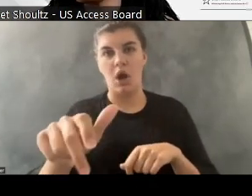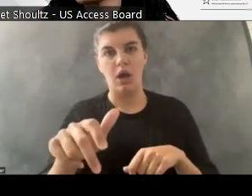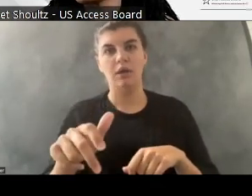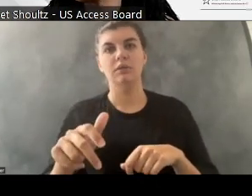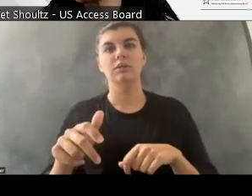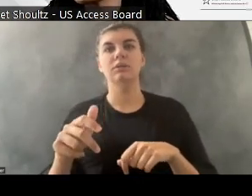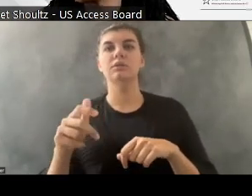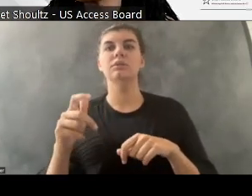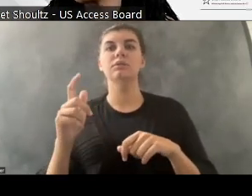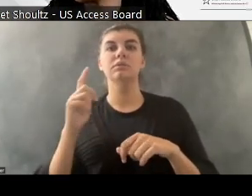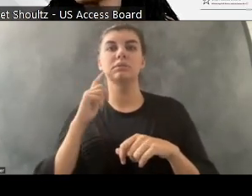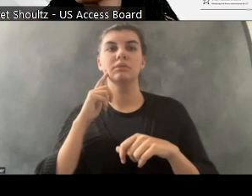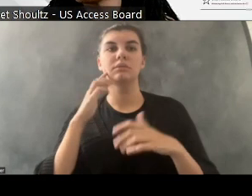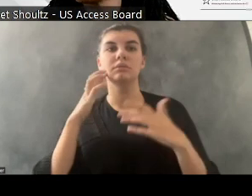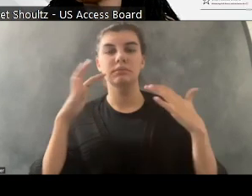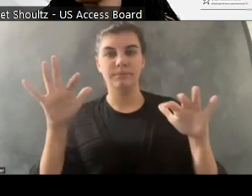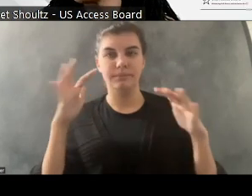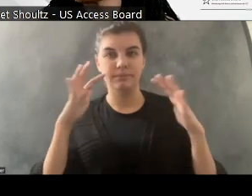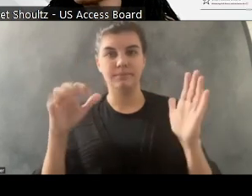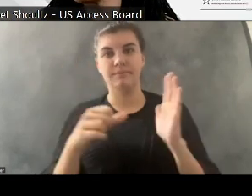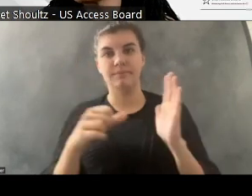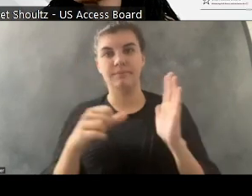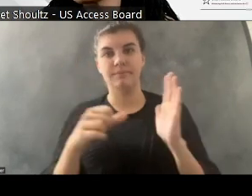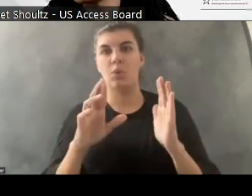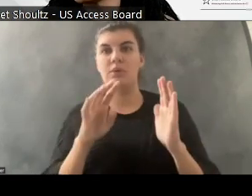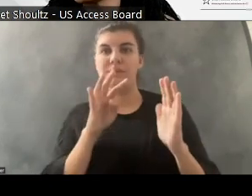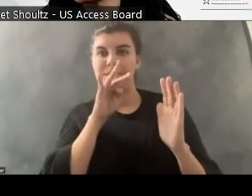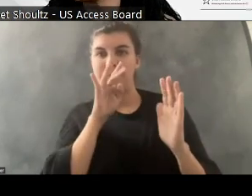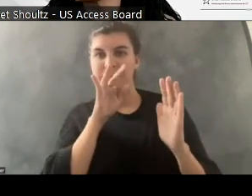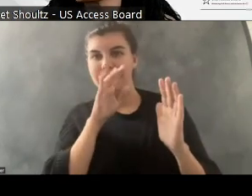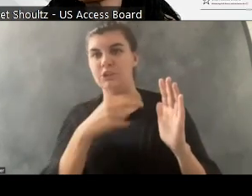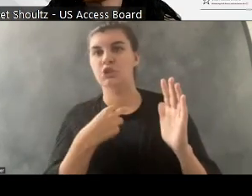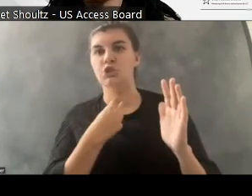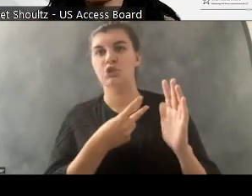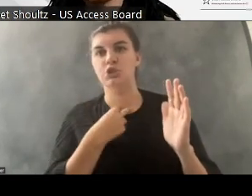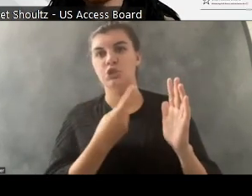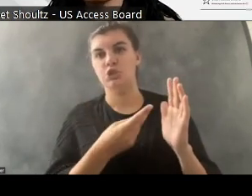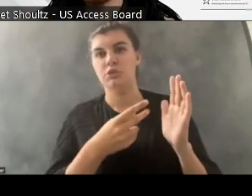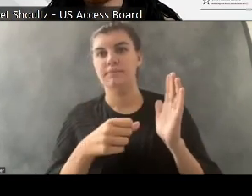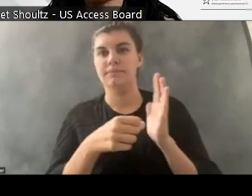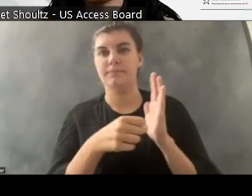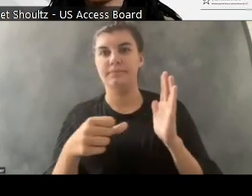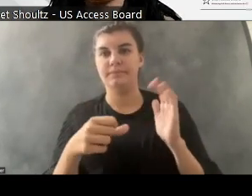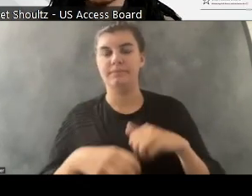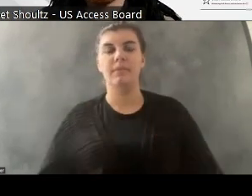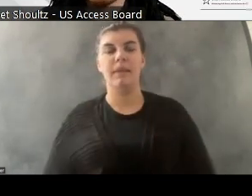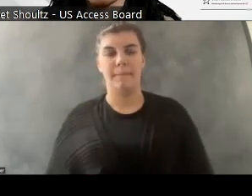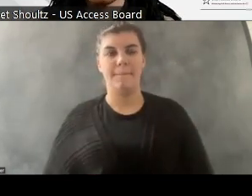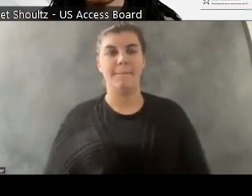or a speech pushbutton information message as a result of an extended pushbutton press.